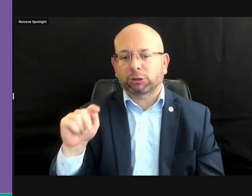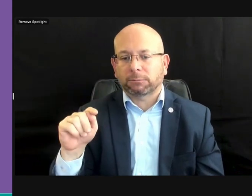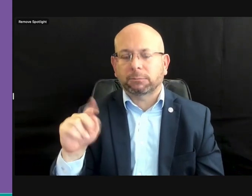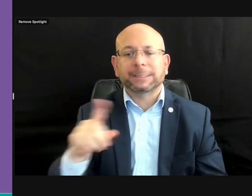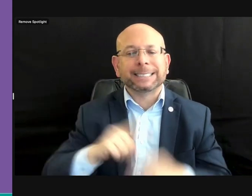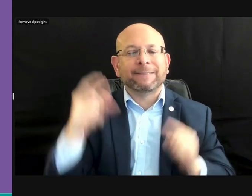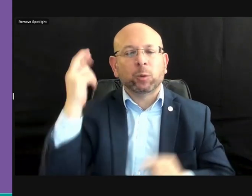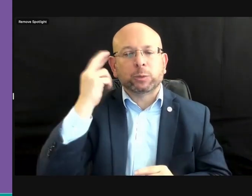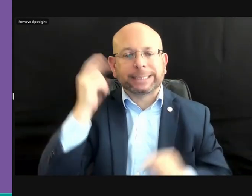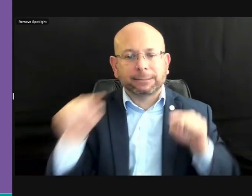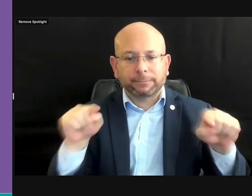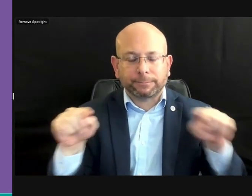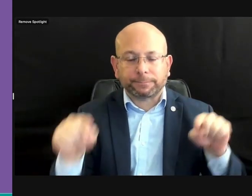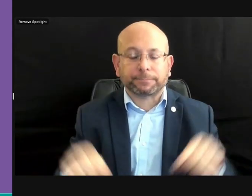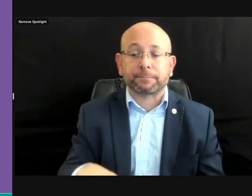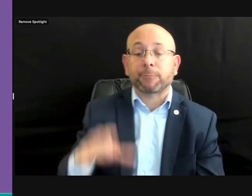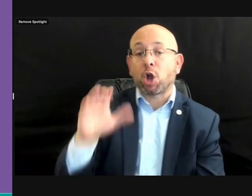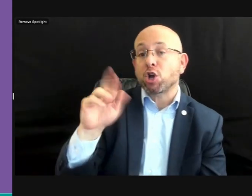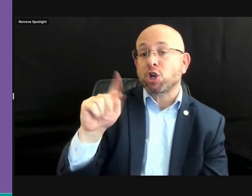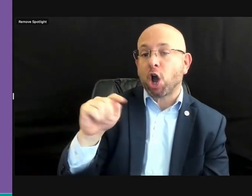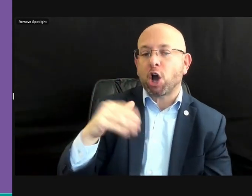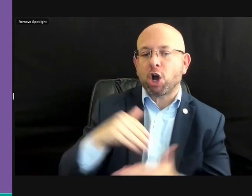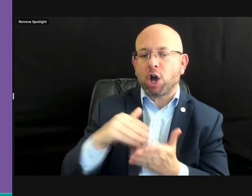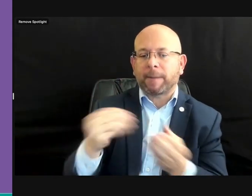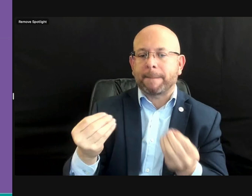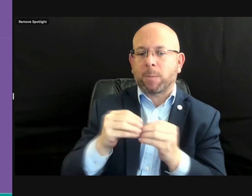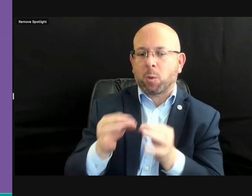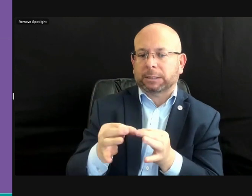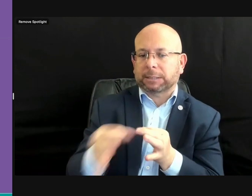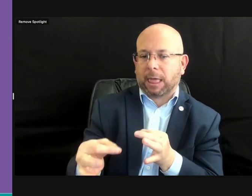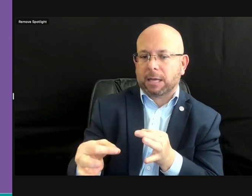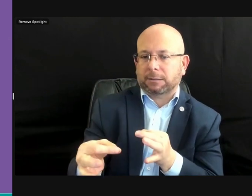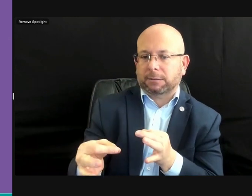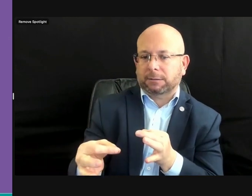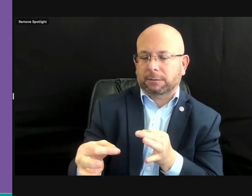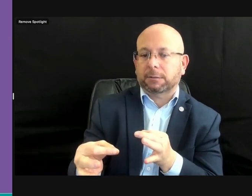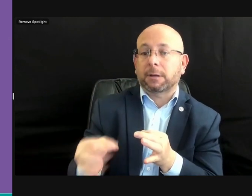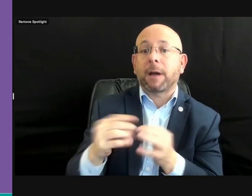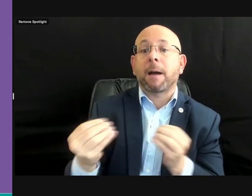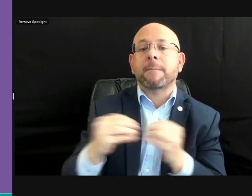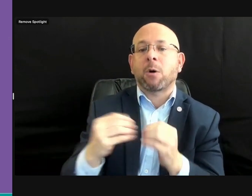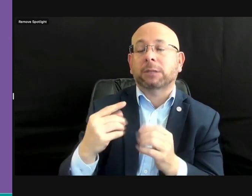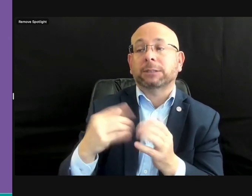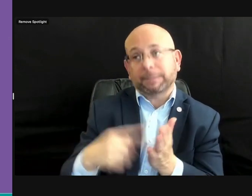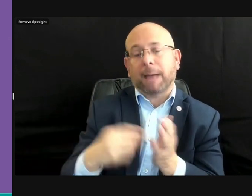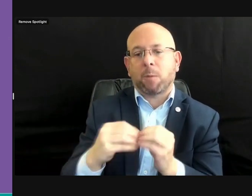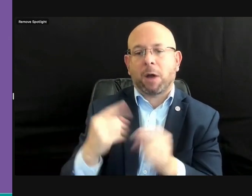Some prefer ASR. And they have those preferences for different reasons. CART has a greater delay in time.